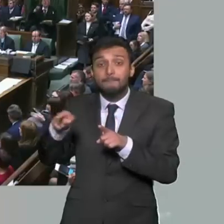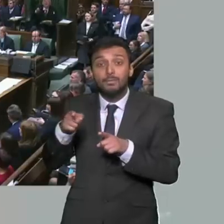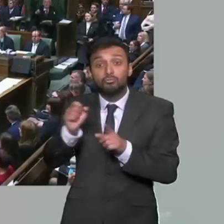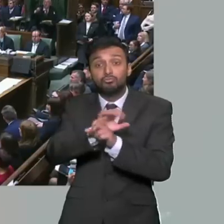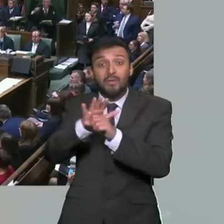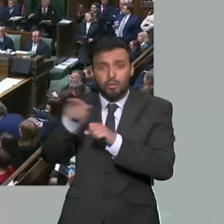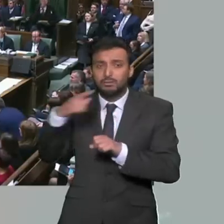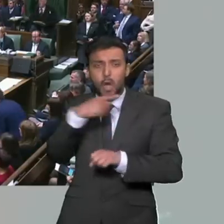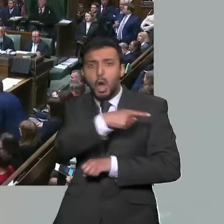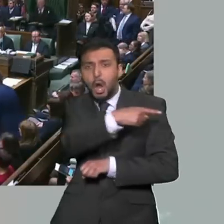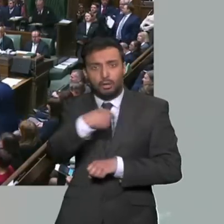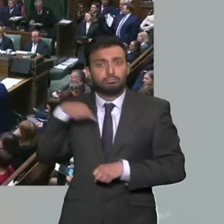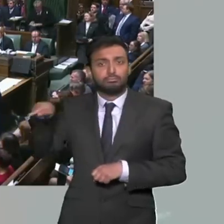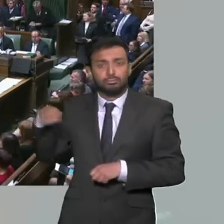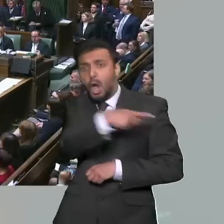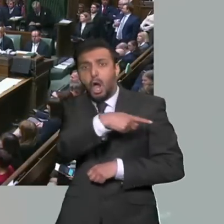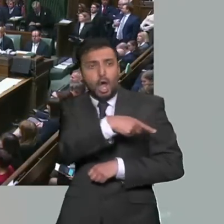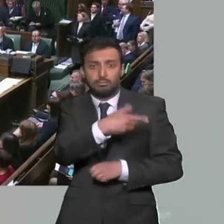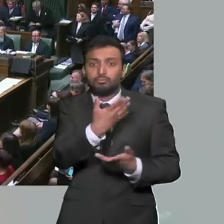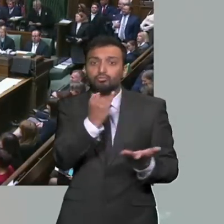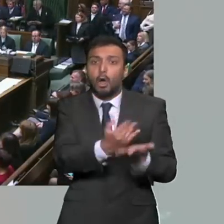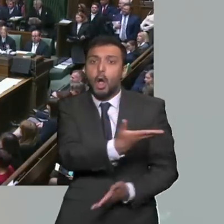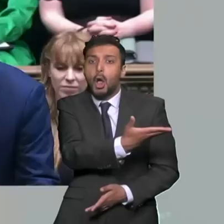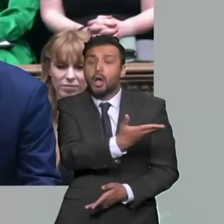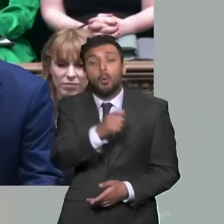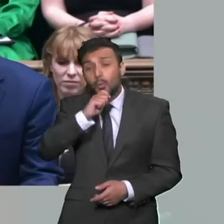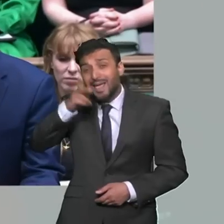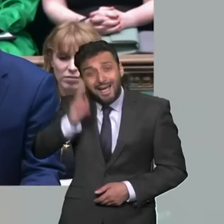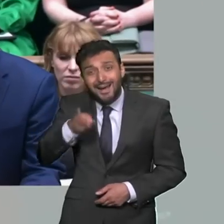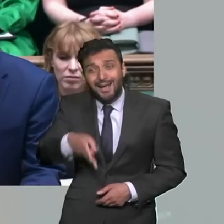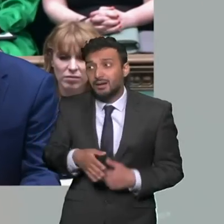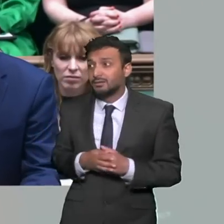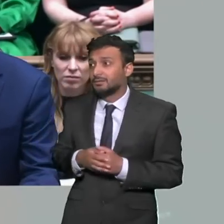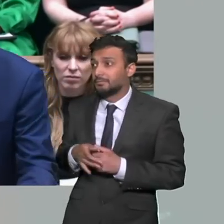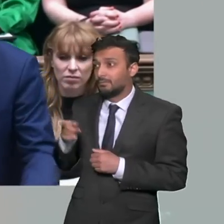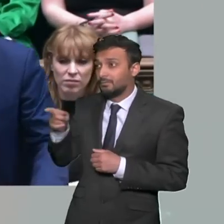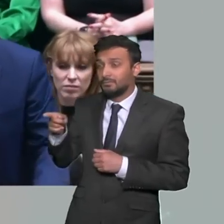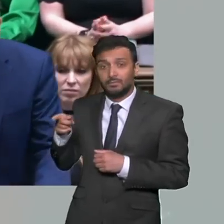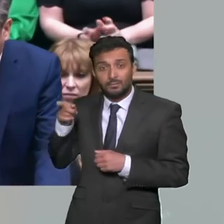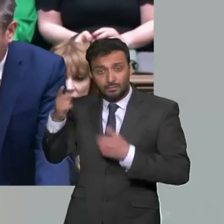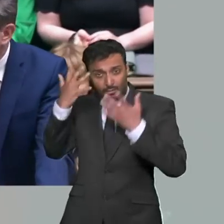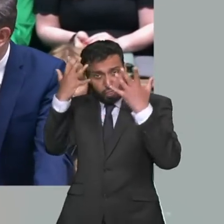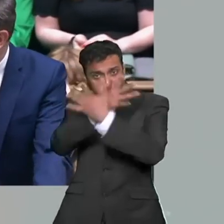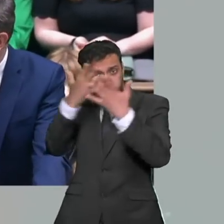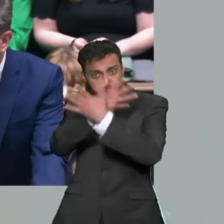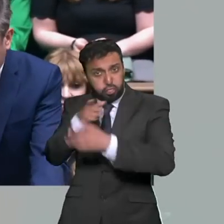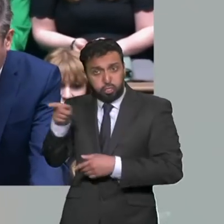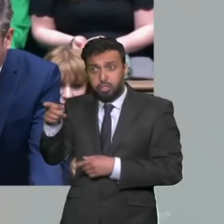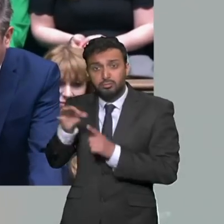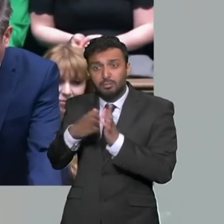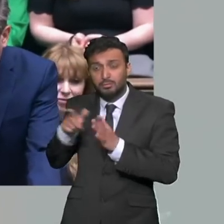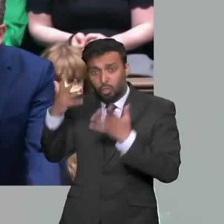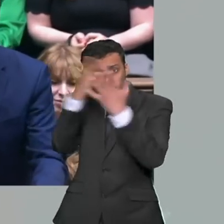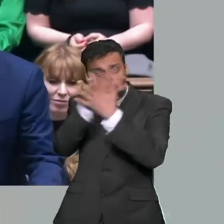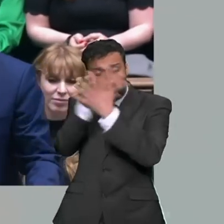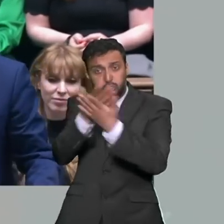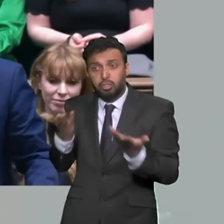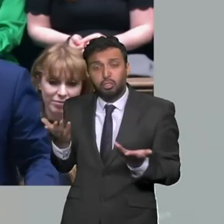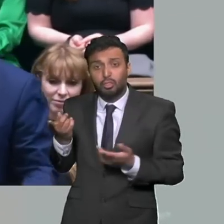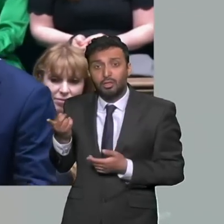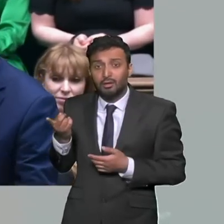Keir Starmer Just delusional.